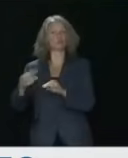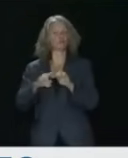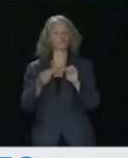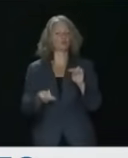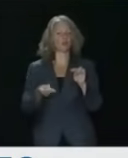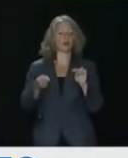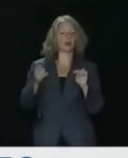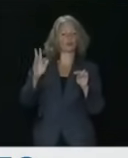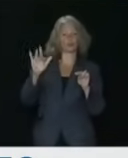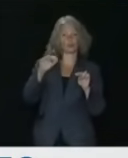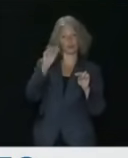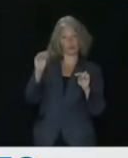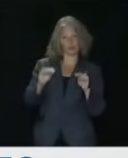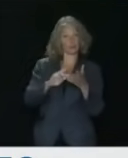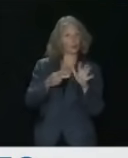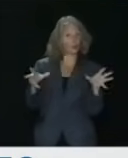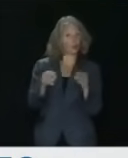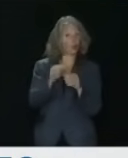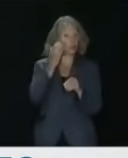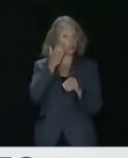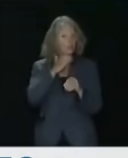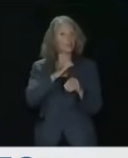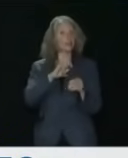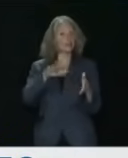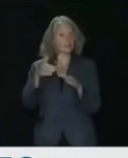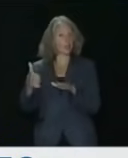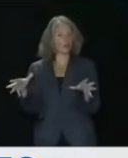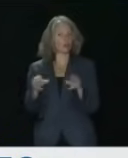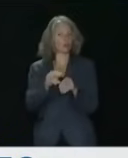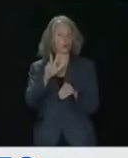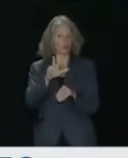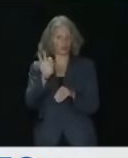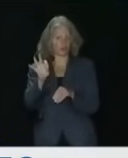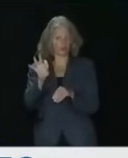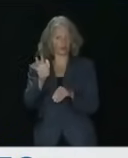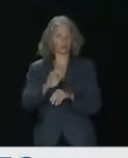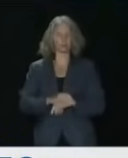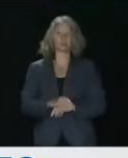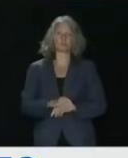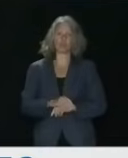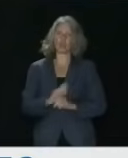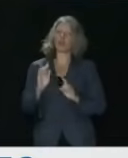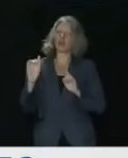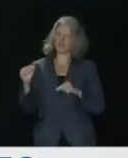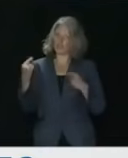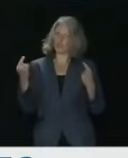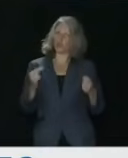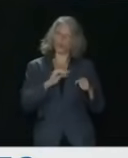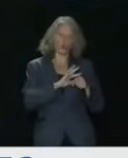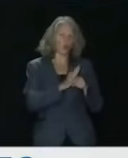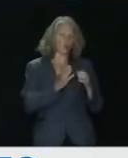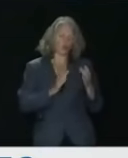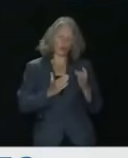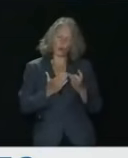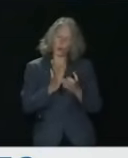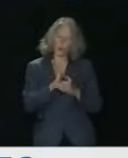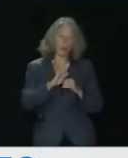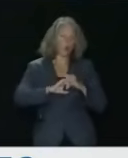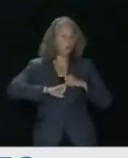DEATHS ARE ALSO DOWN 25% TO 39 DEATHS BEING REPORTED DAILY.